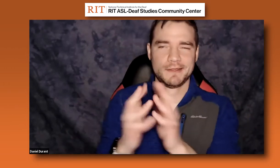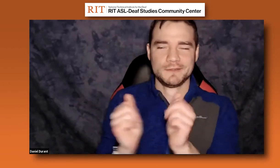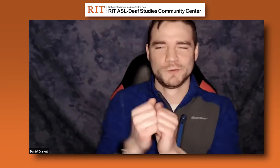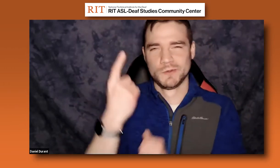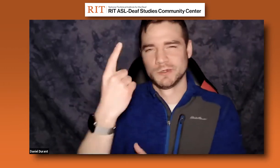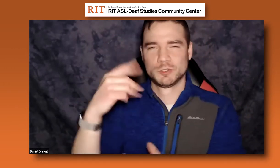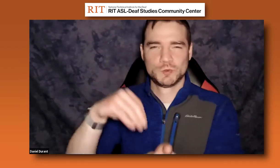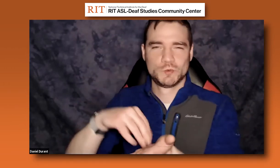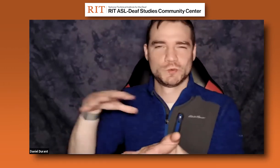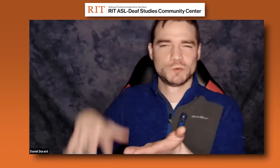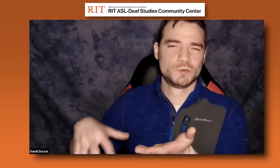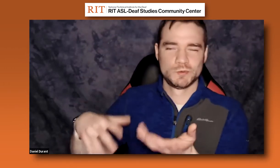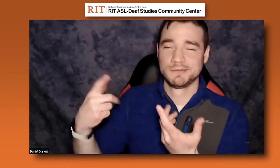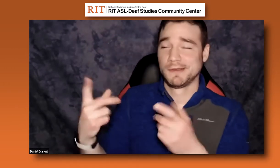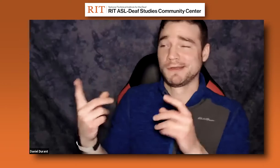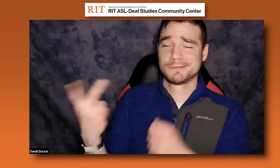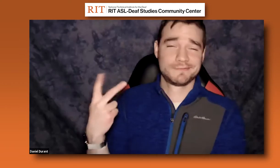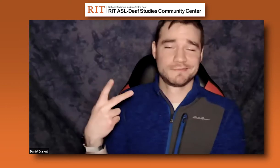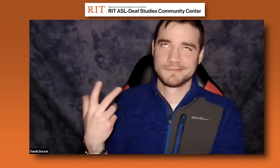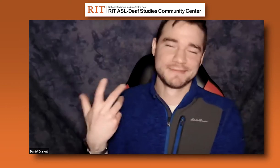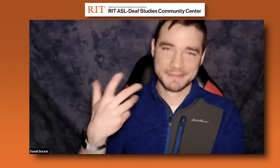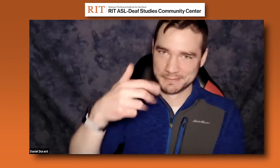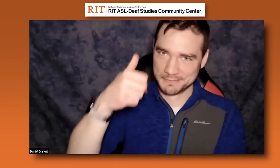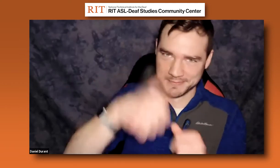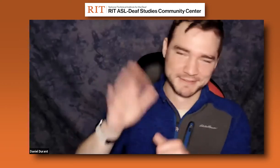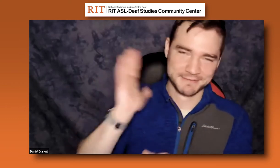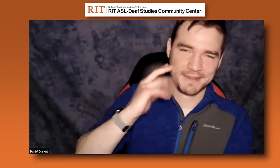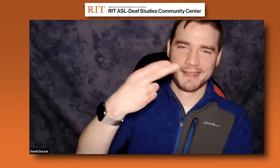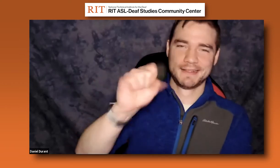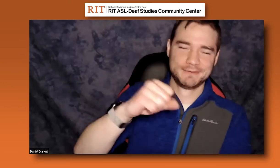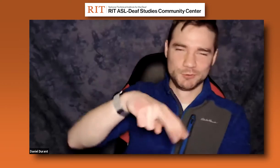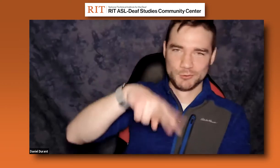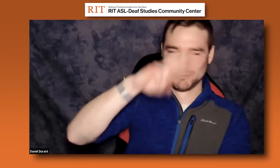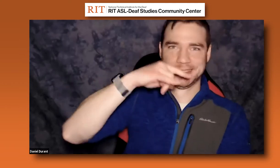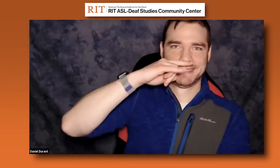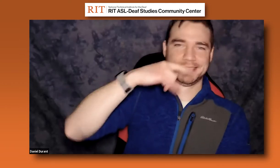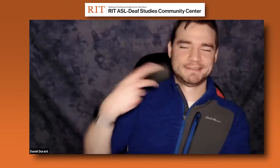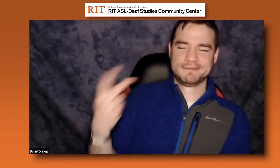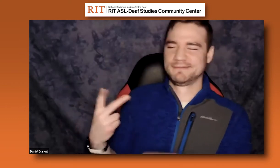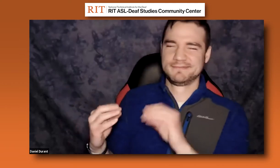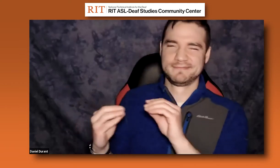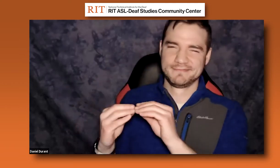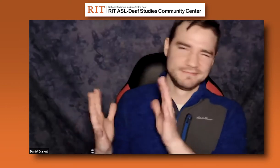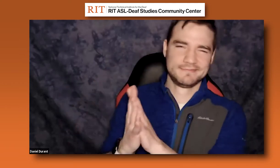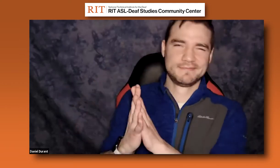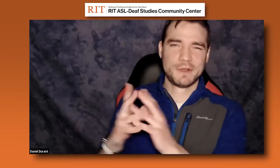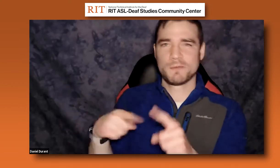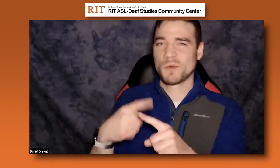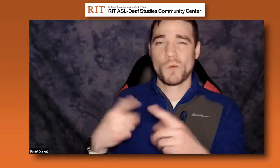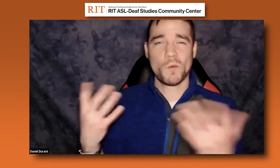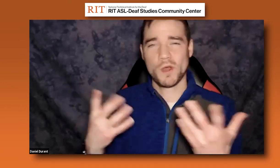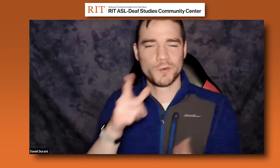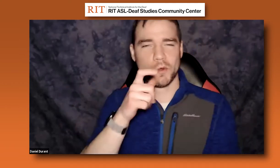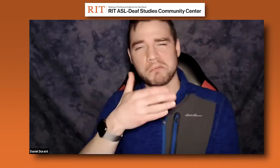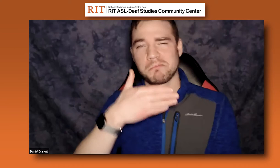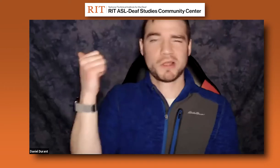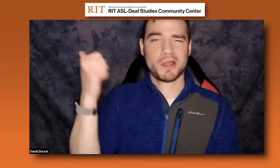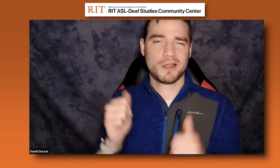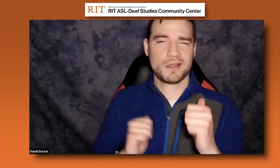I actually got in an argument with another student. You know, in high school, kids don't make the best decisions,